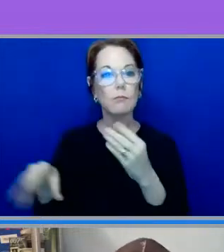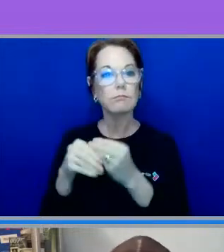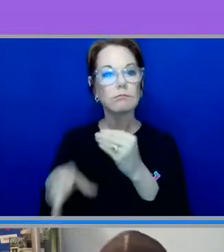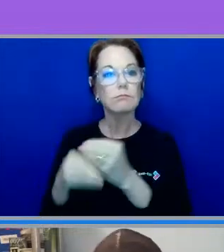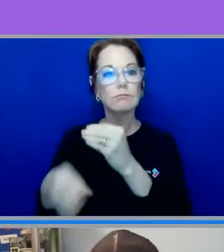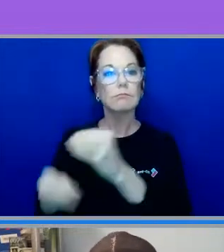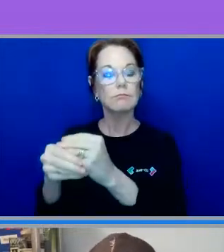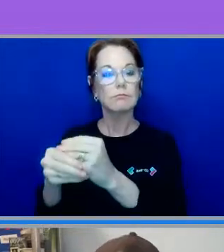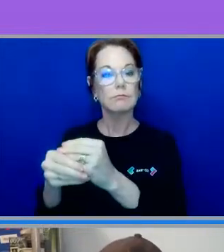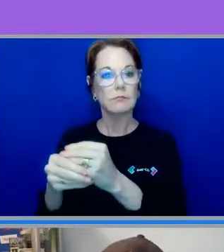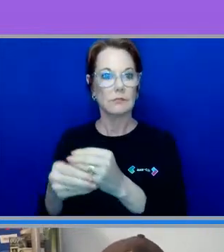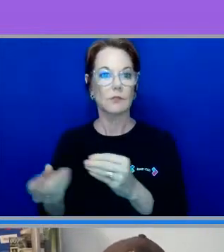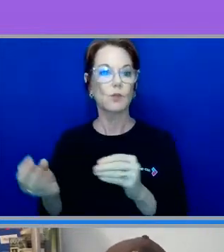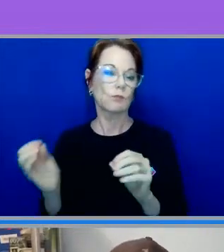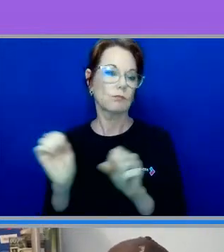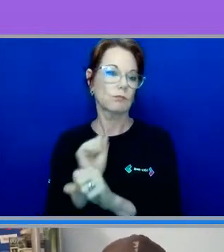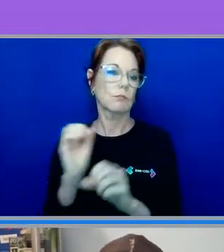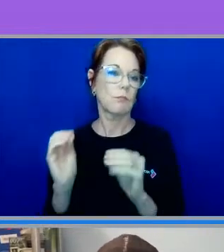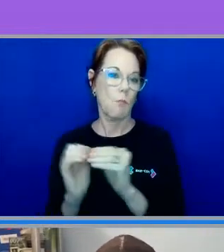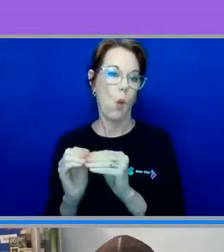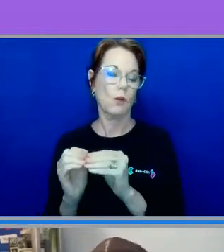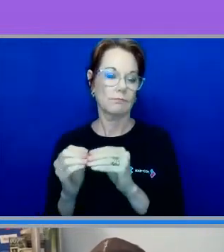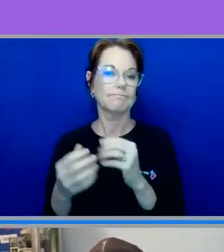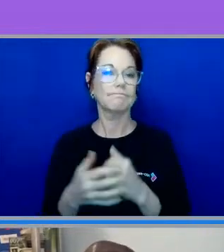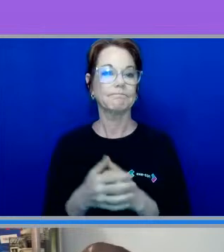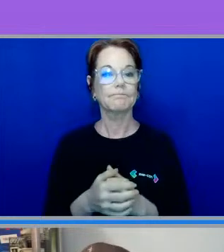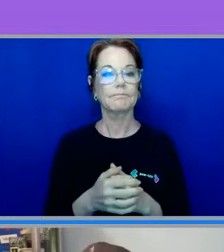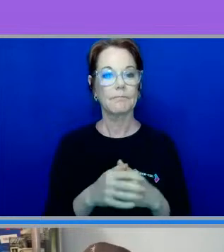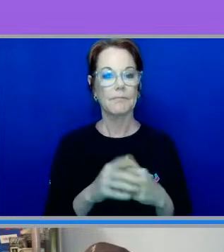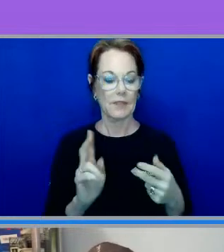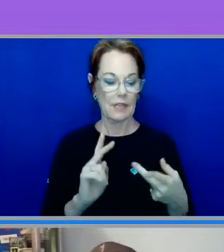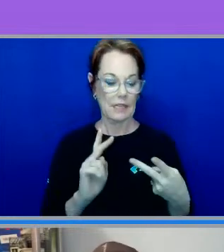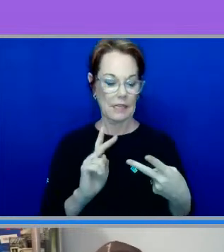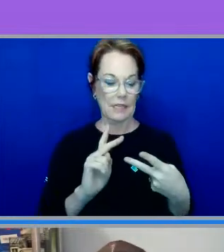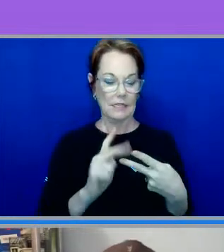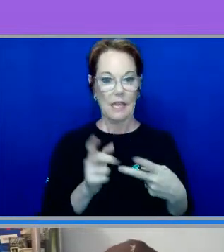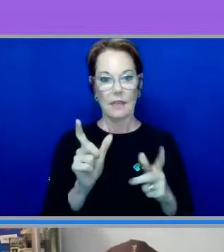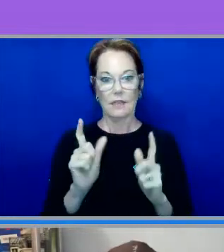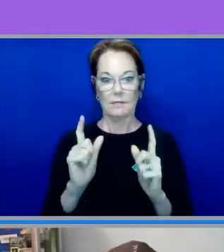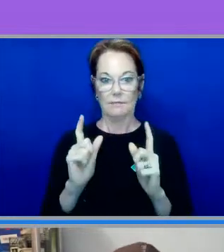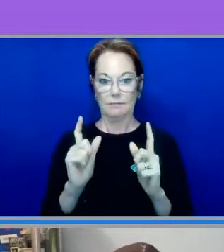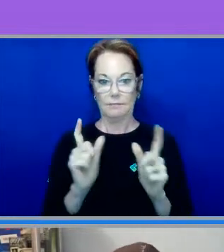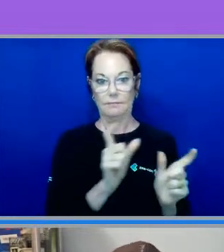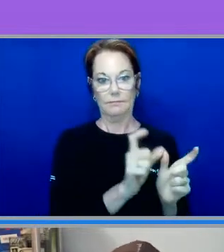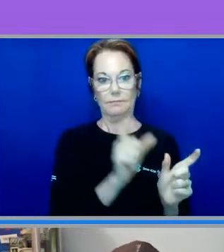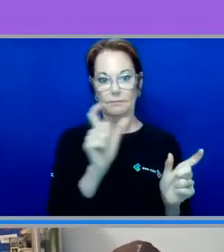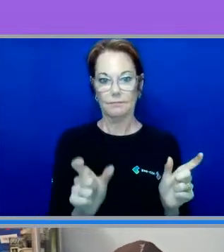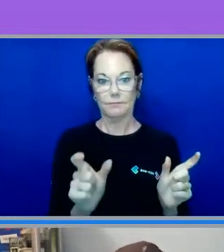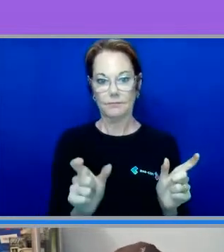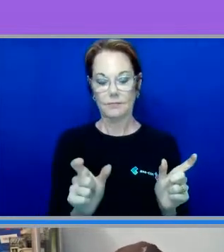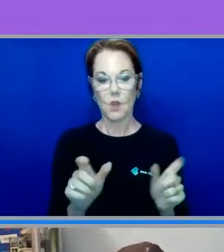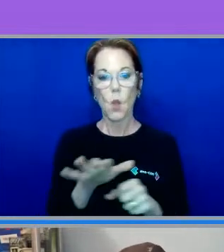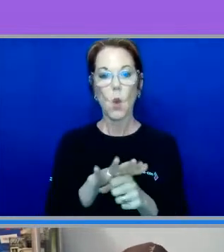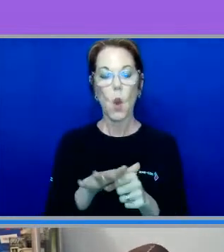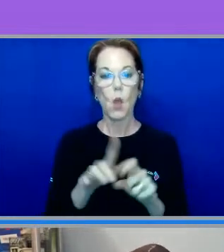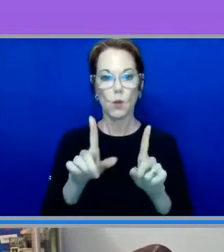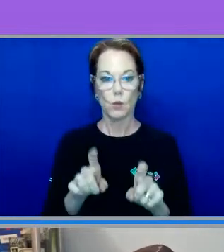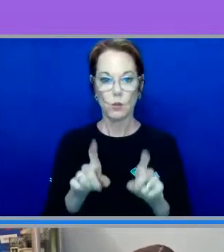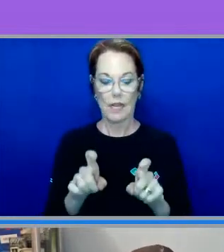make them do more. Second, we have the process of testing